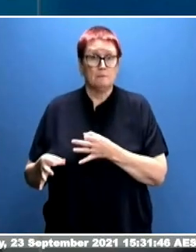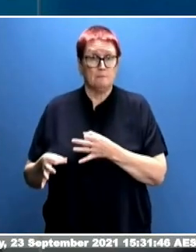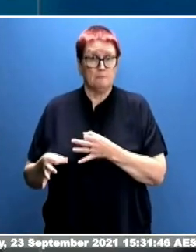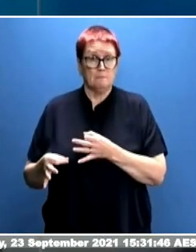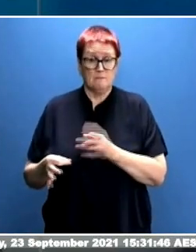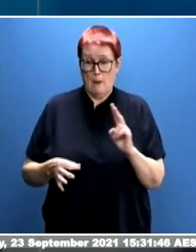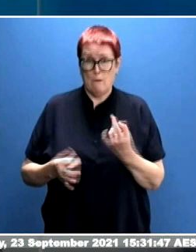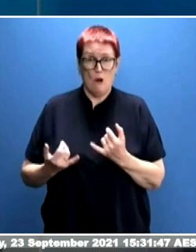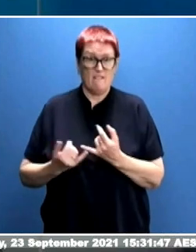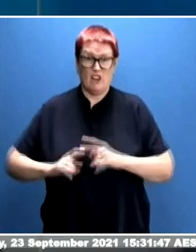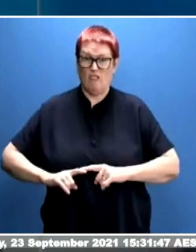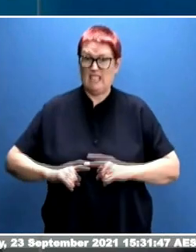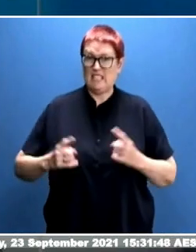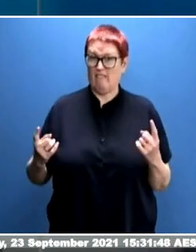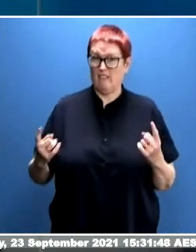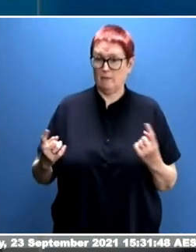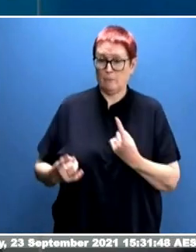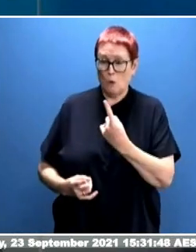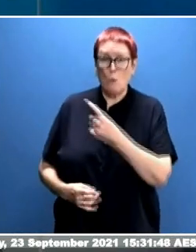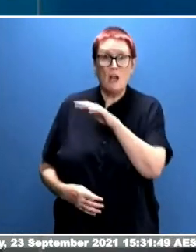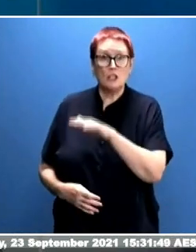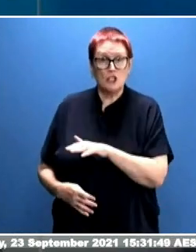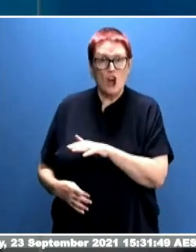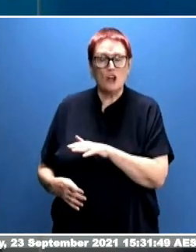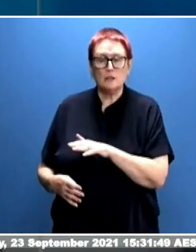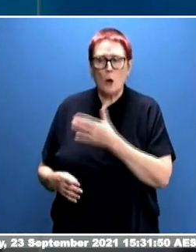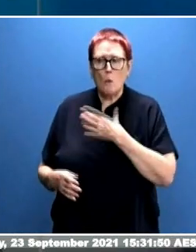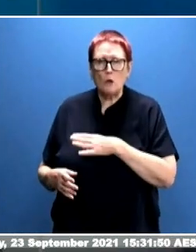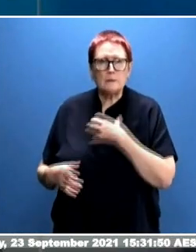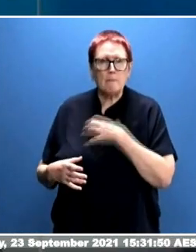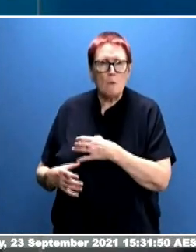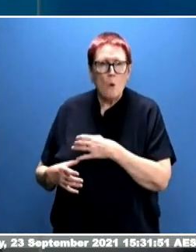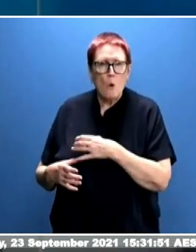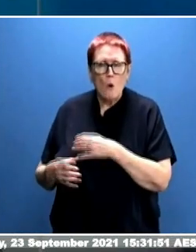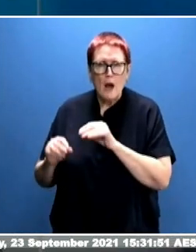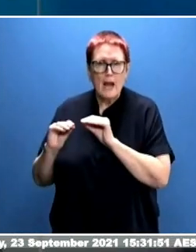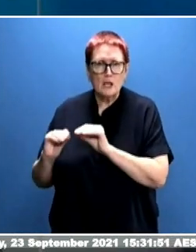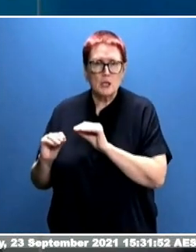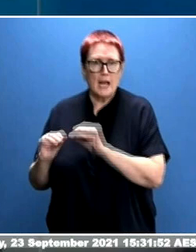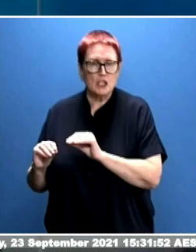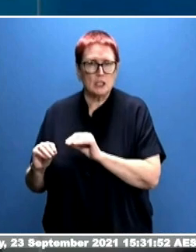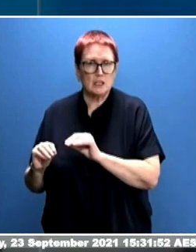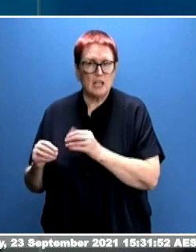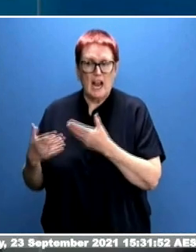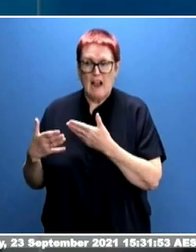but one is continuing education, finalising getting her driver's licence.